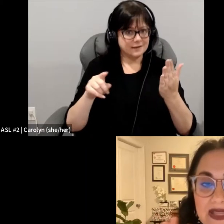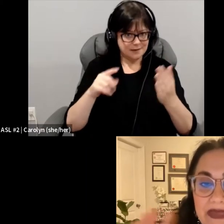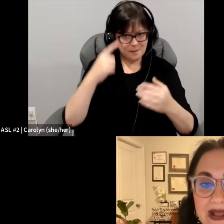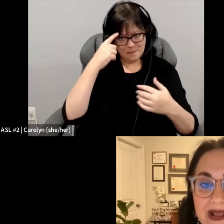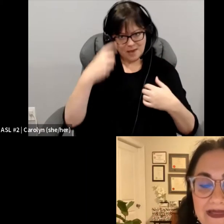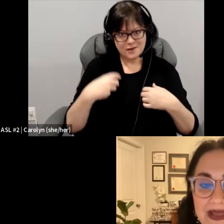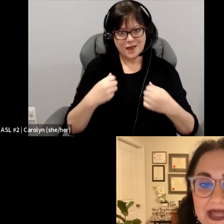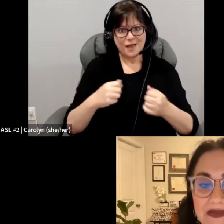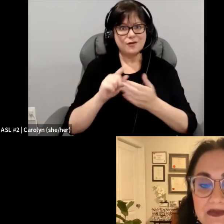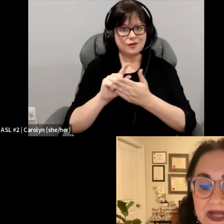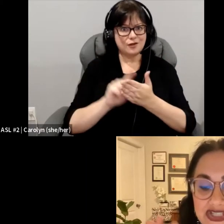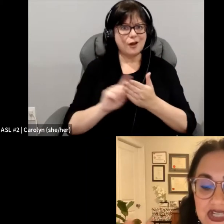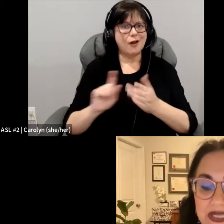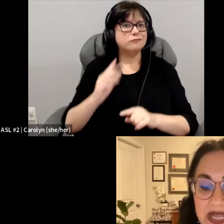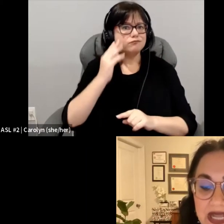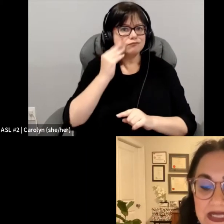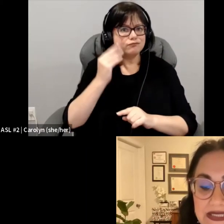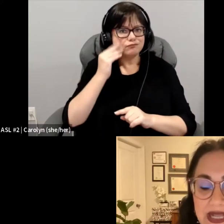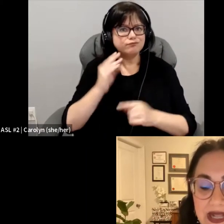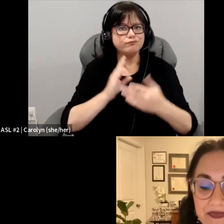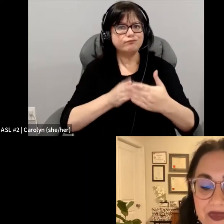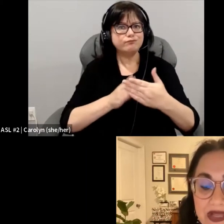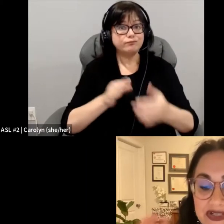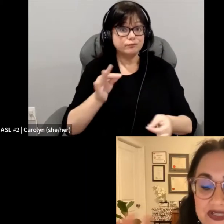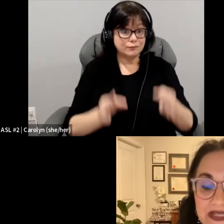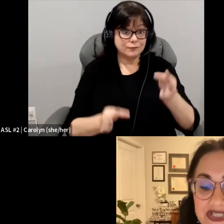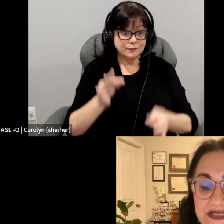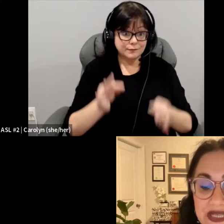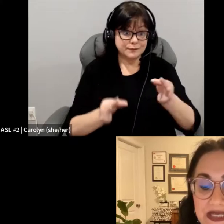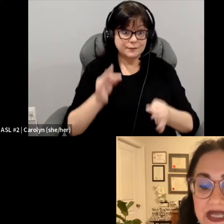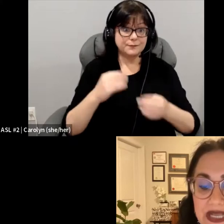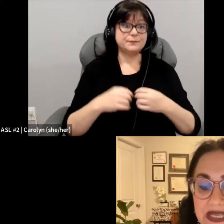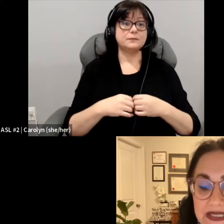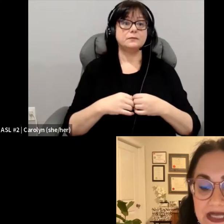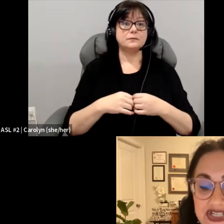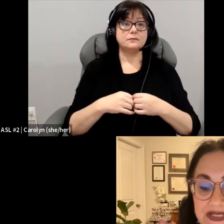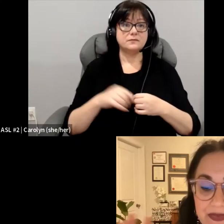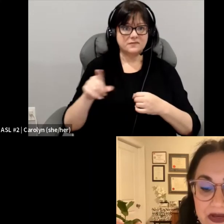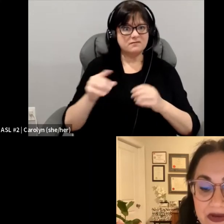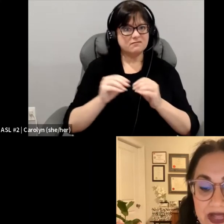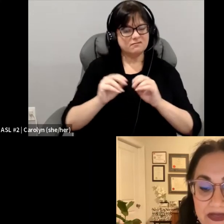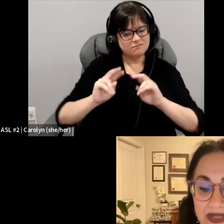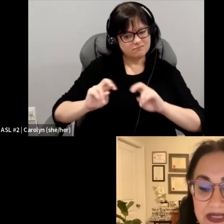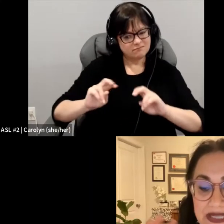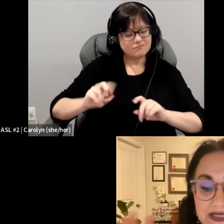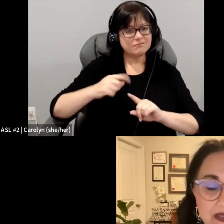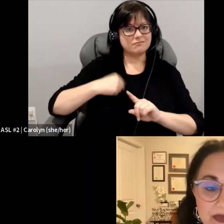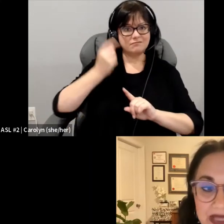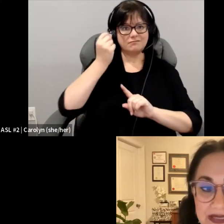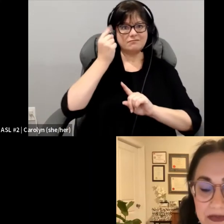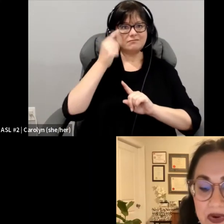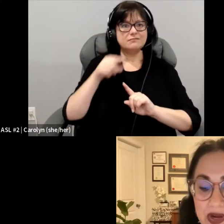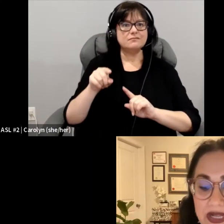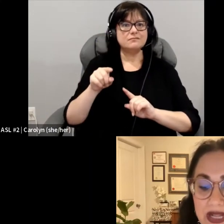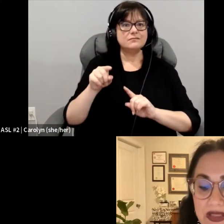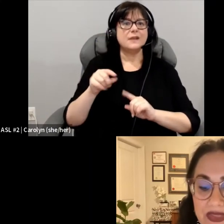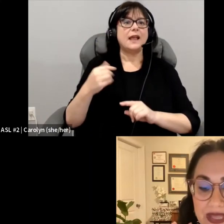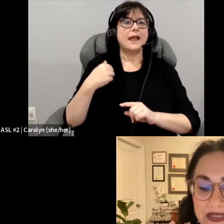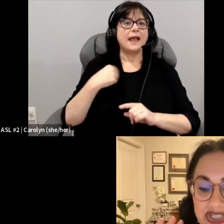LOOKING BEHIND THAT, WHAT SHE HAS, UNDERSTAND SHE'S DONE, SHE'S APPEARED AT THE CONSENT AND CAPACITY BOARD.